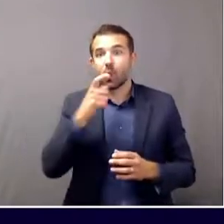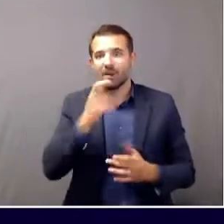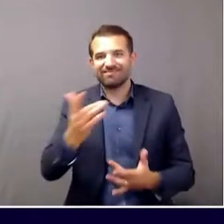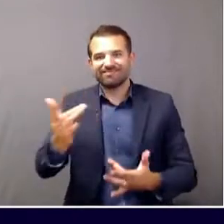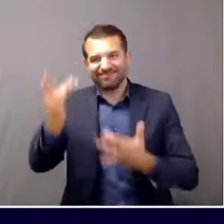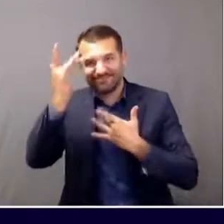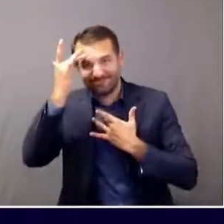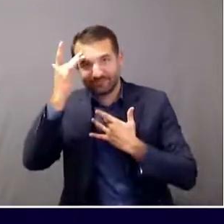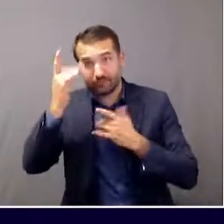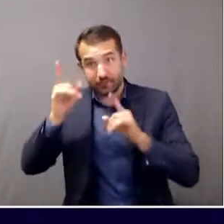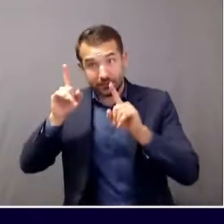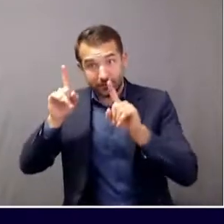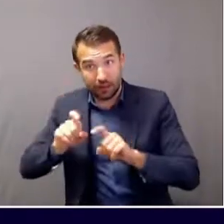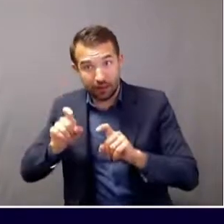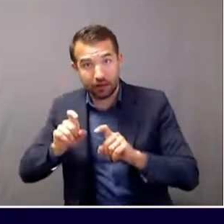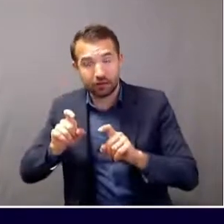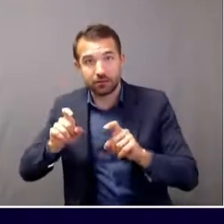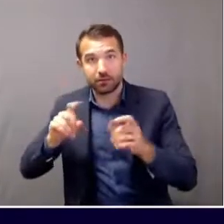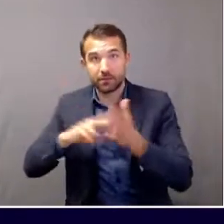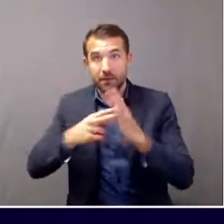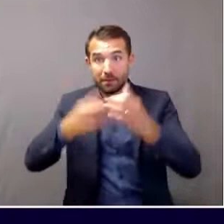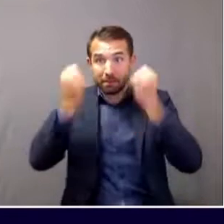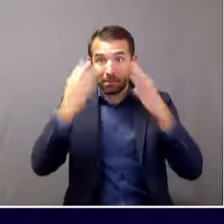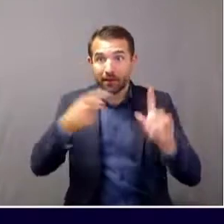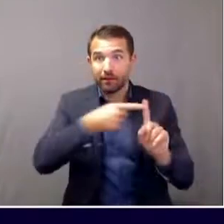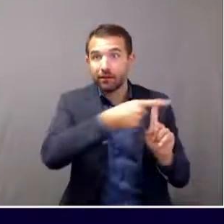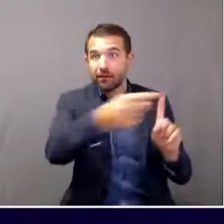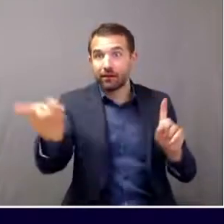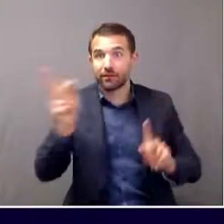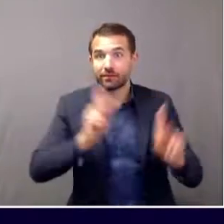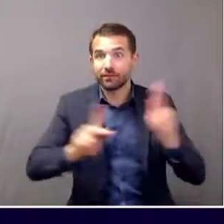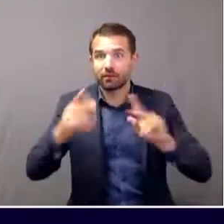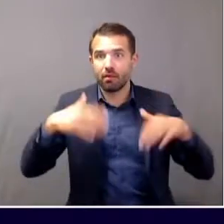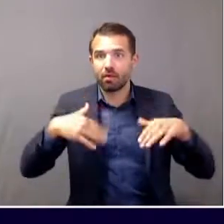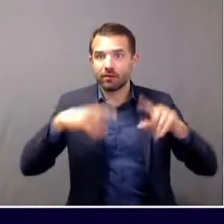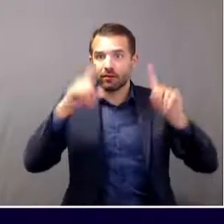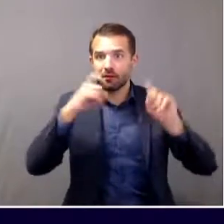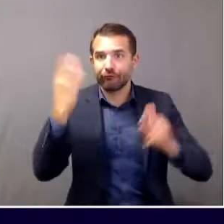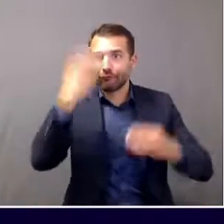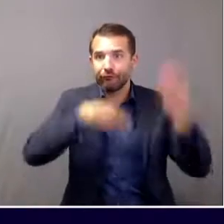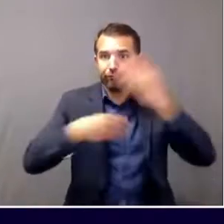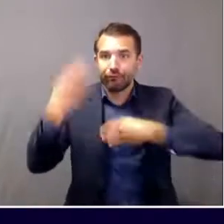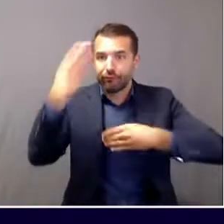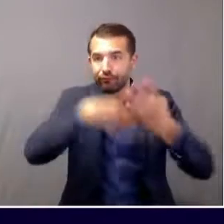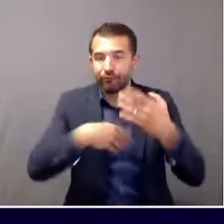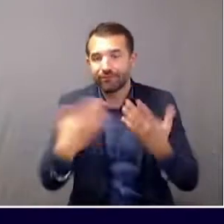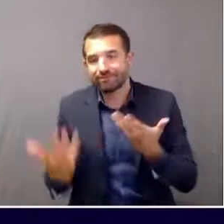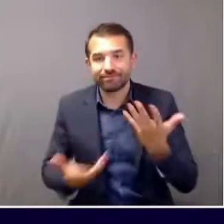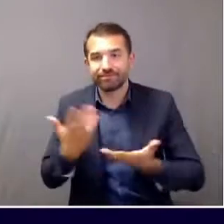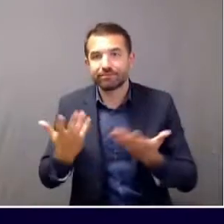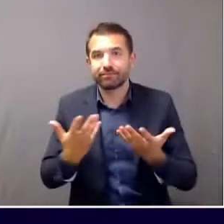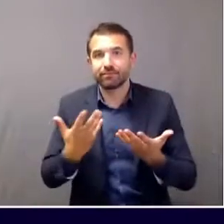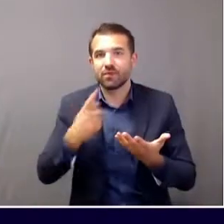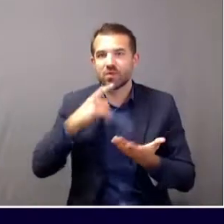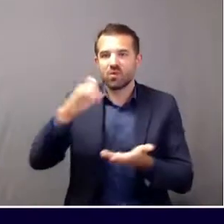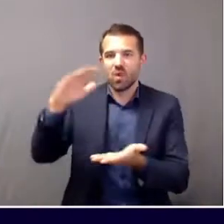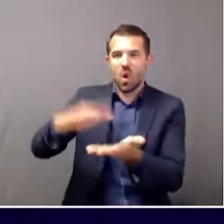you're reading a large part of the iceberg unobserved